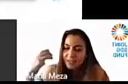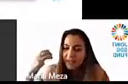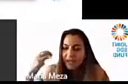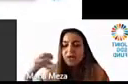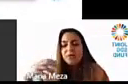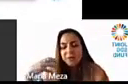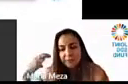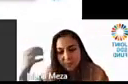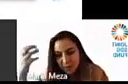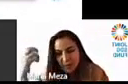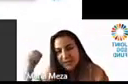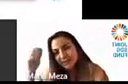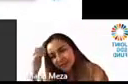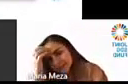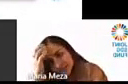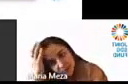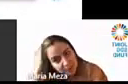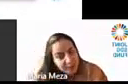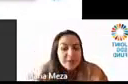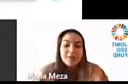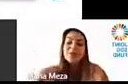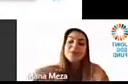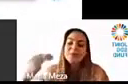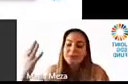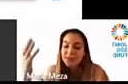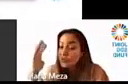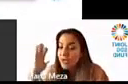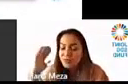market outlet, propose it seriously, propose it because sometimes